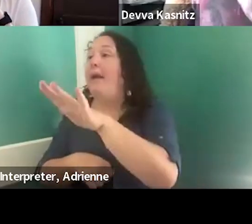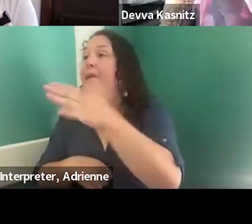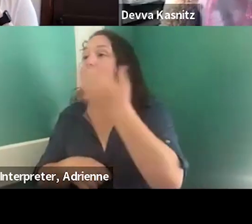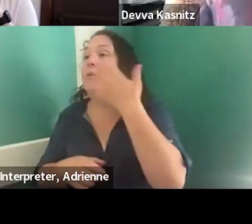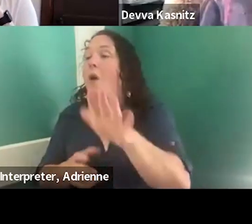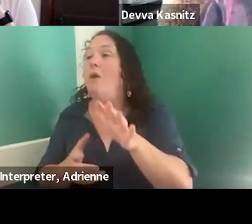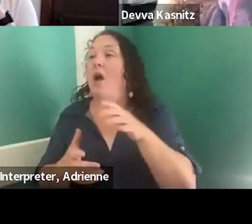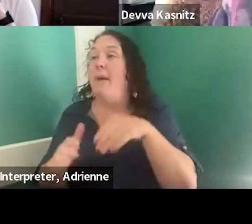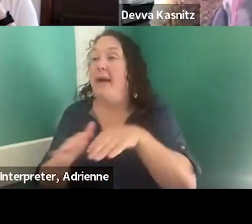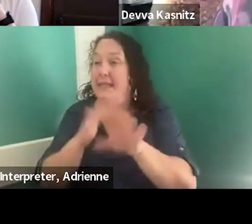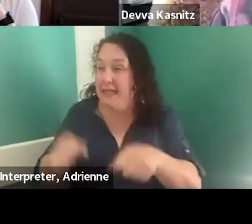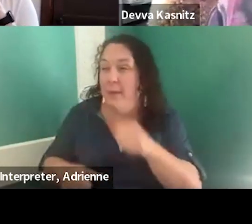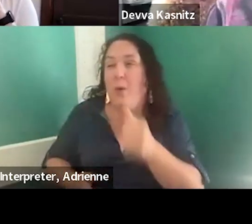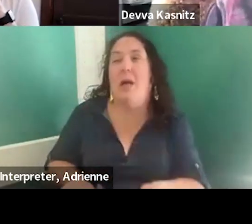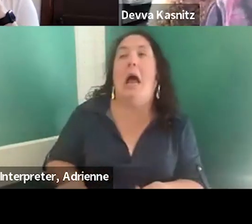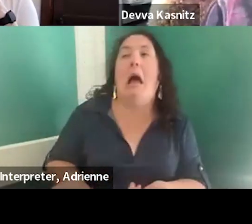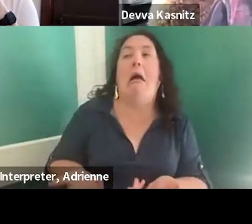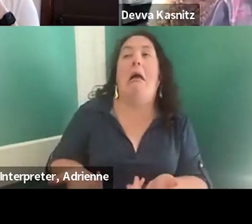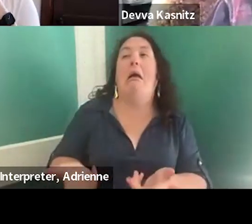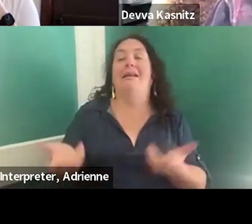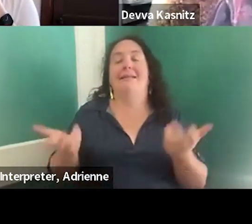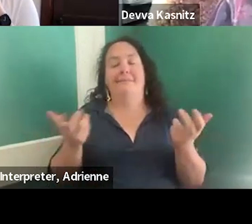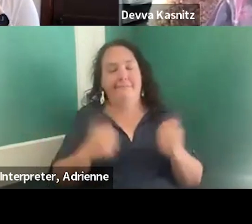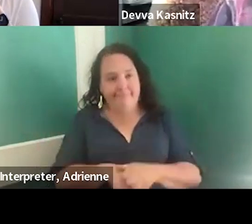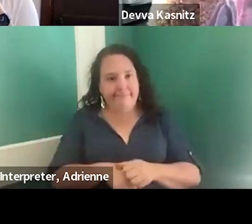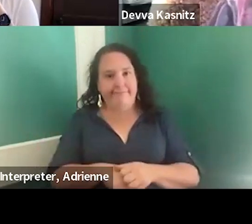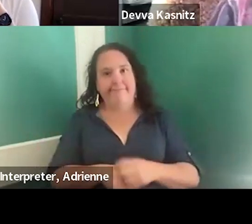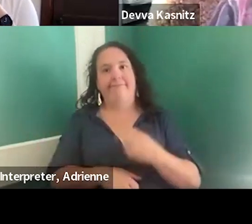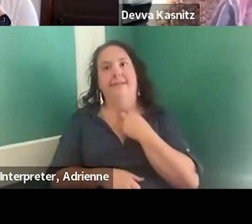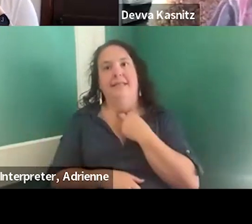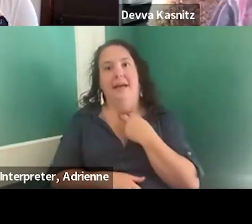Thanks for that example. Devva, I'm wondering if anything comes